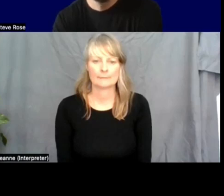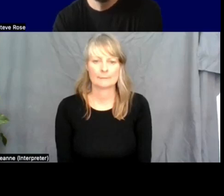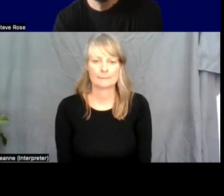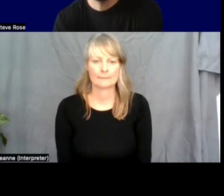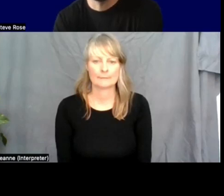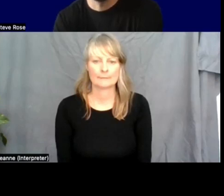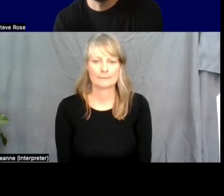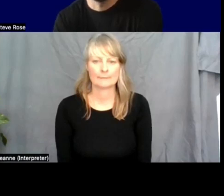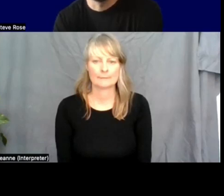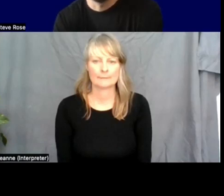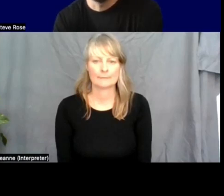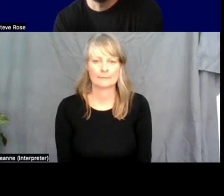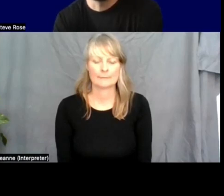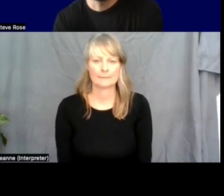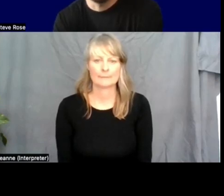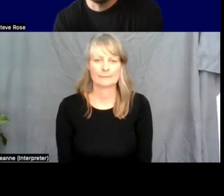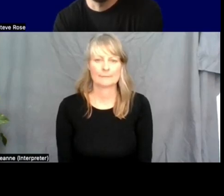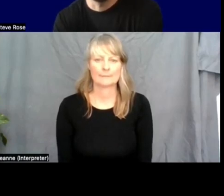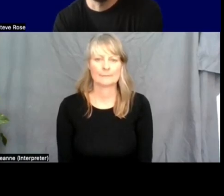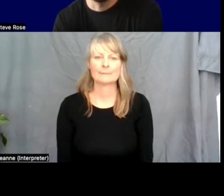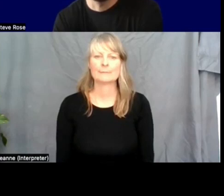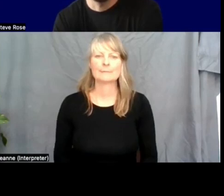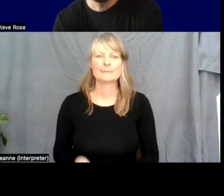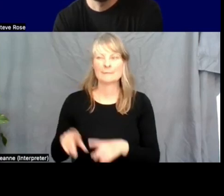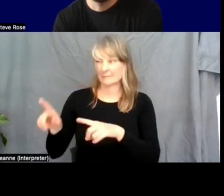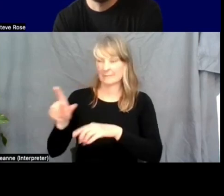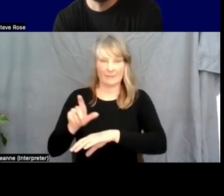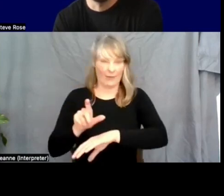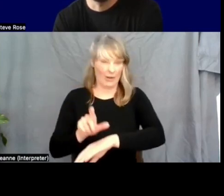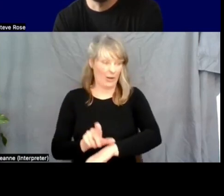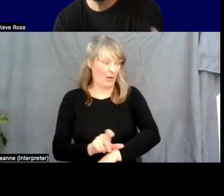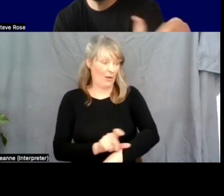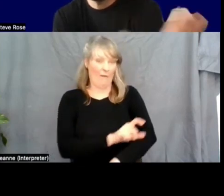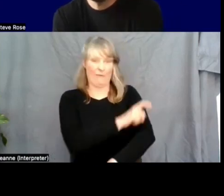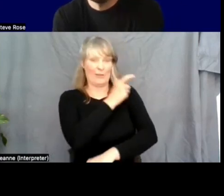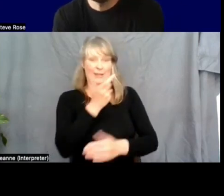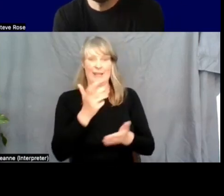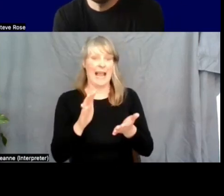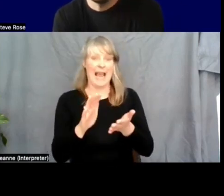Bobby was very confident and she was quite happy to take this experience but not all children we